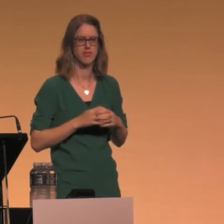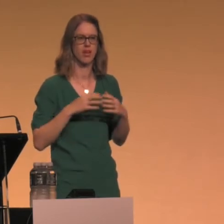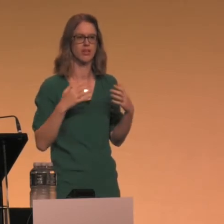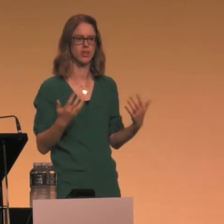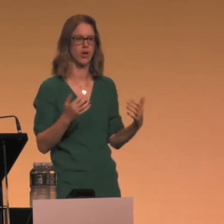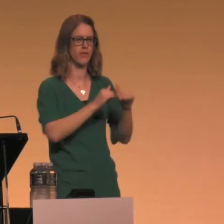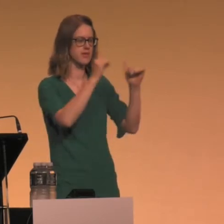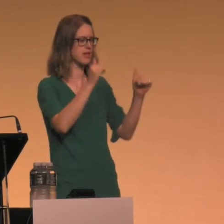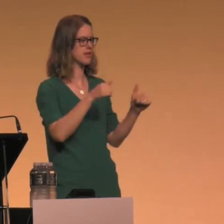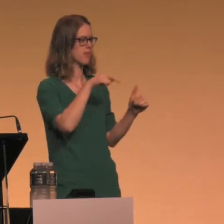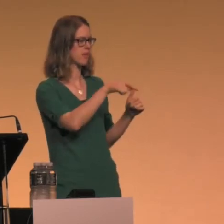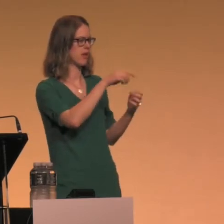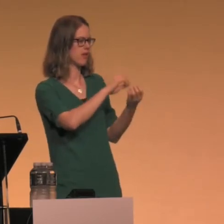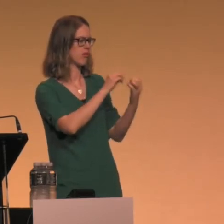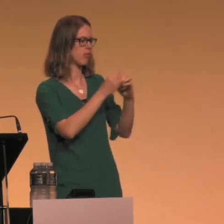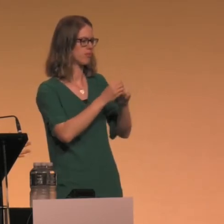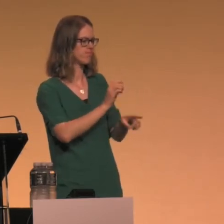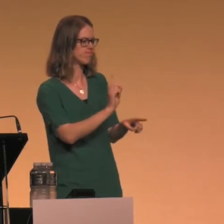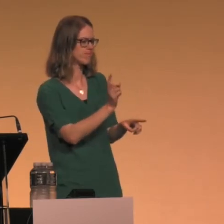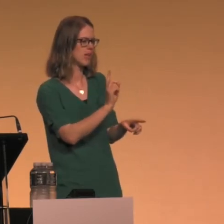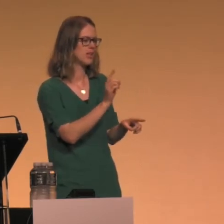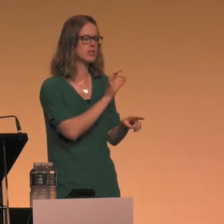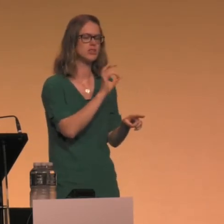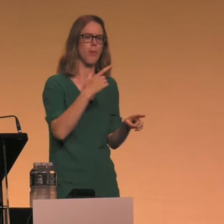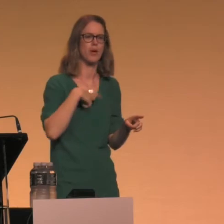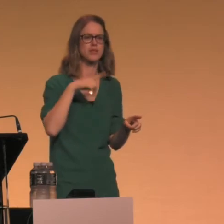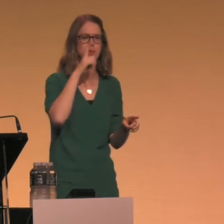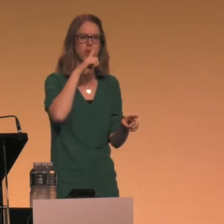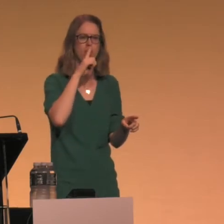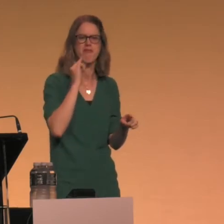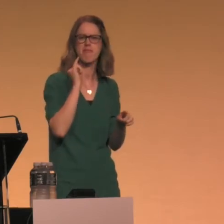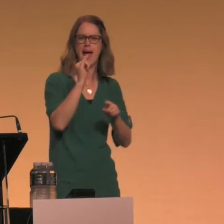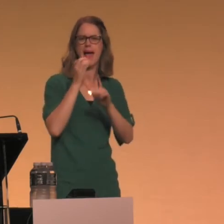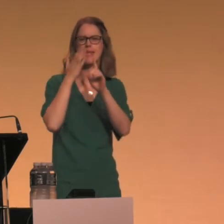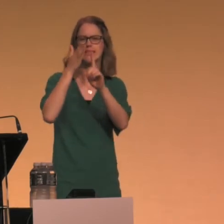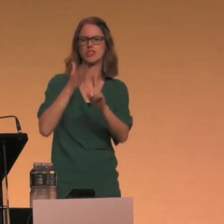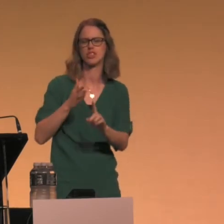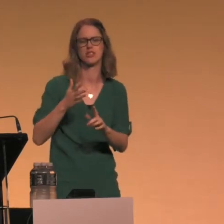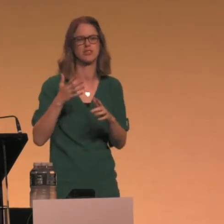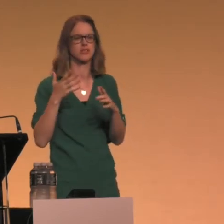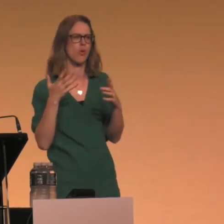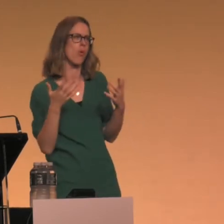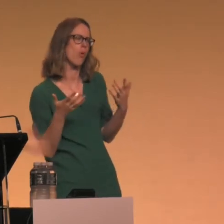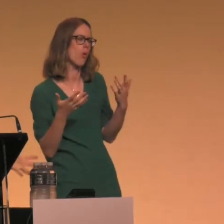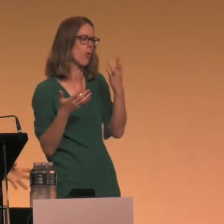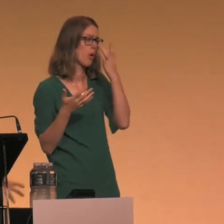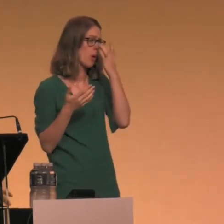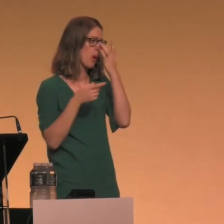is not because of ill will of any part of the system. It's not just because this part of the system